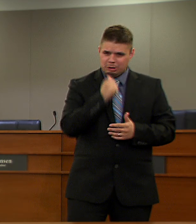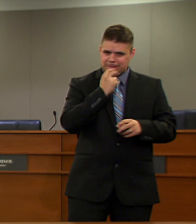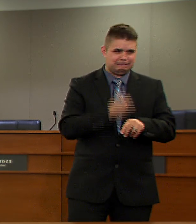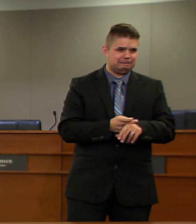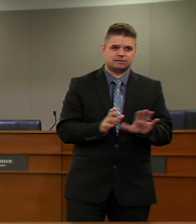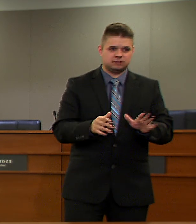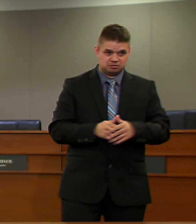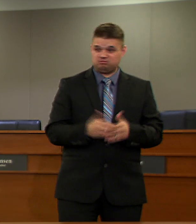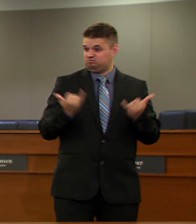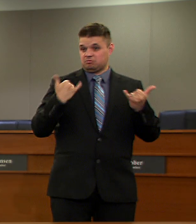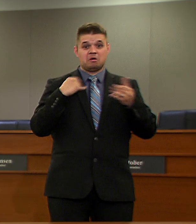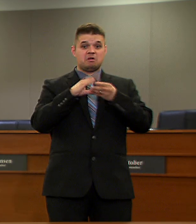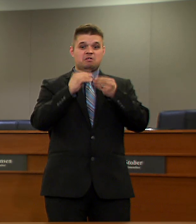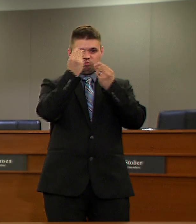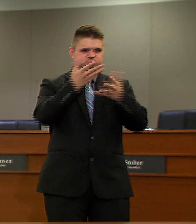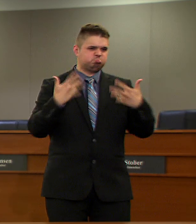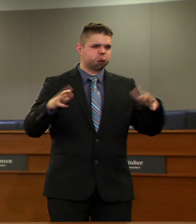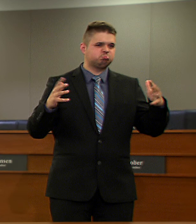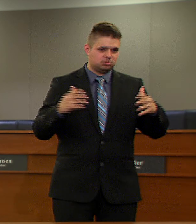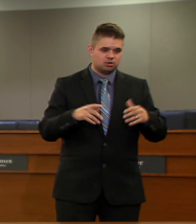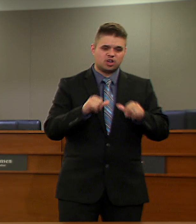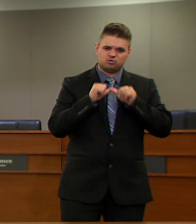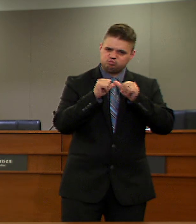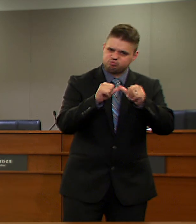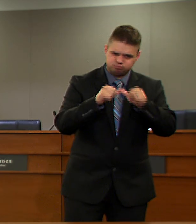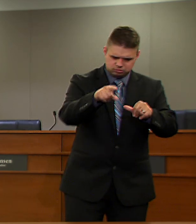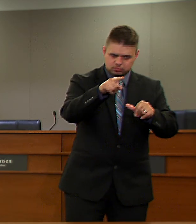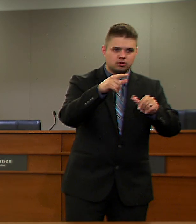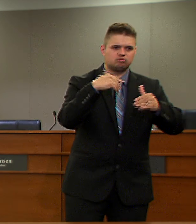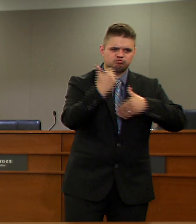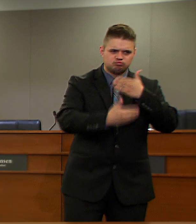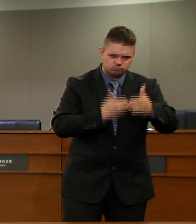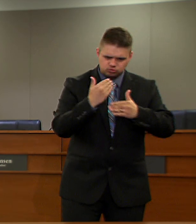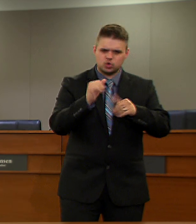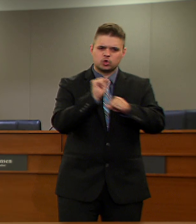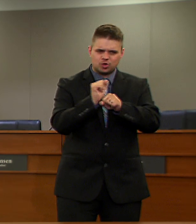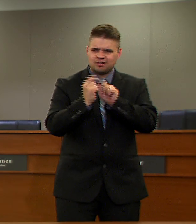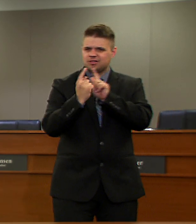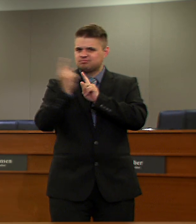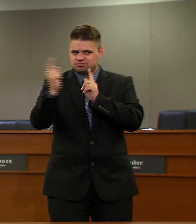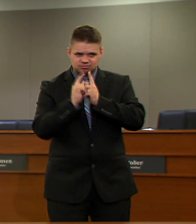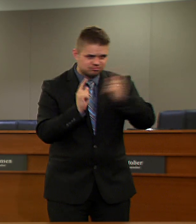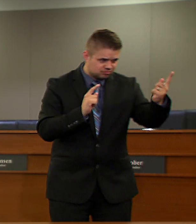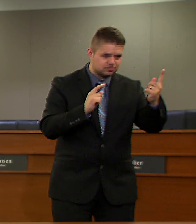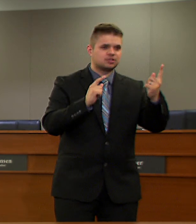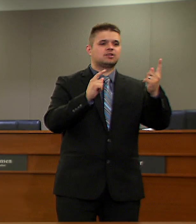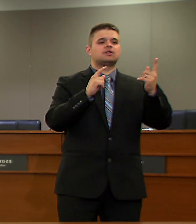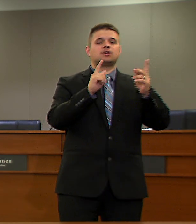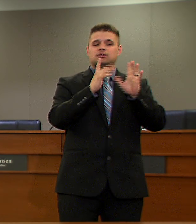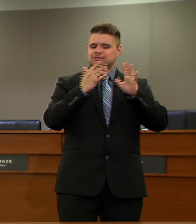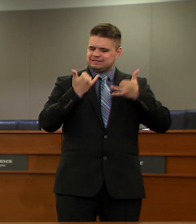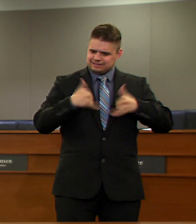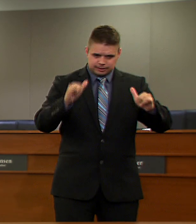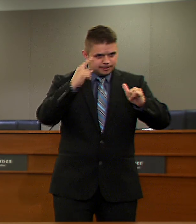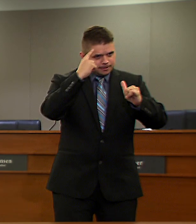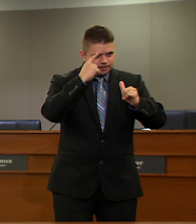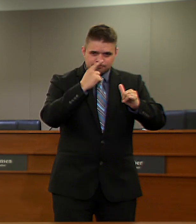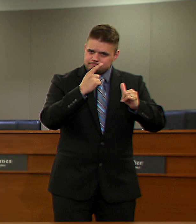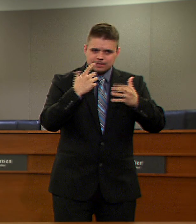Keep up the good work staying at least six feet away from others if outside of your family. Staying at home.